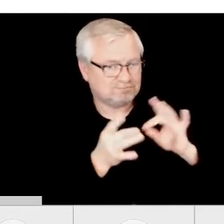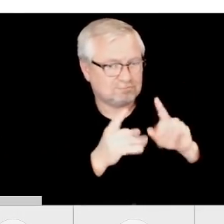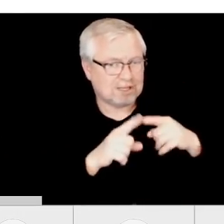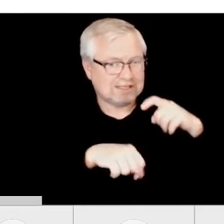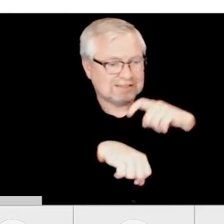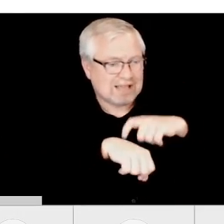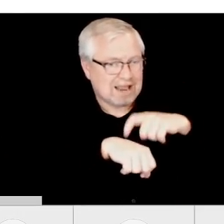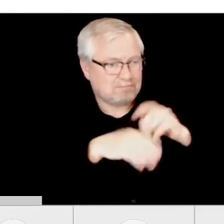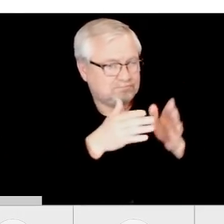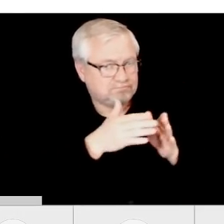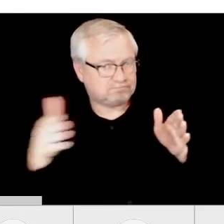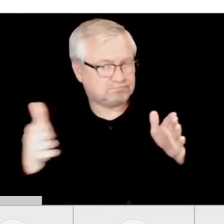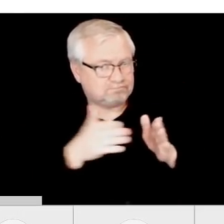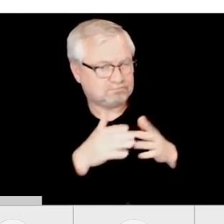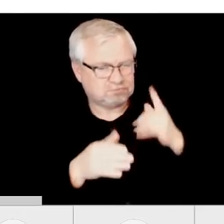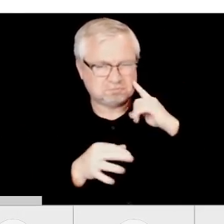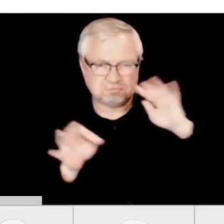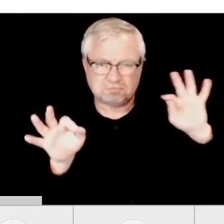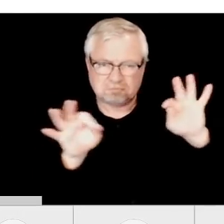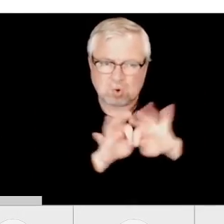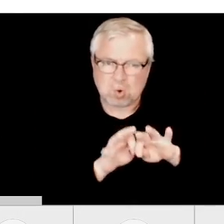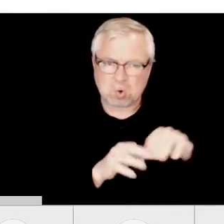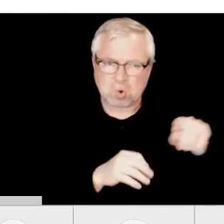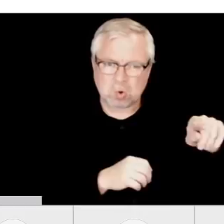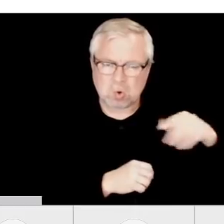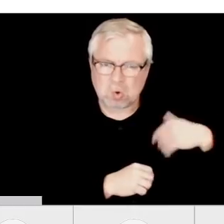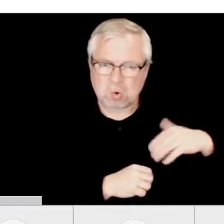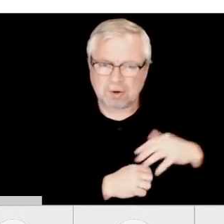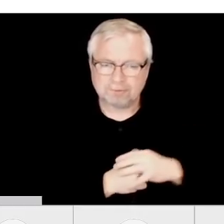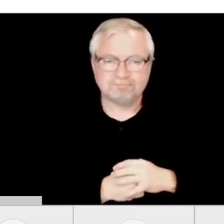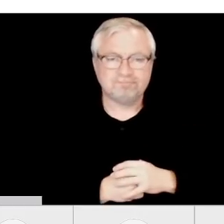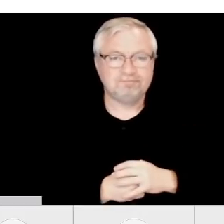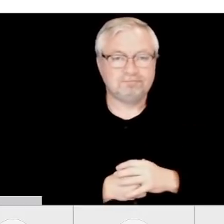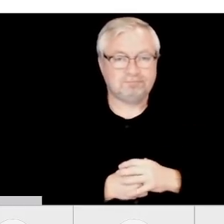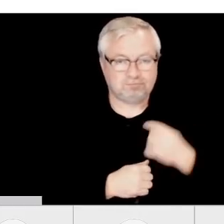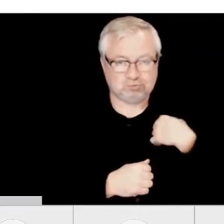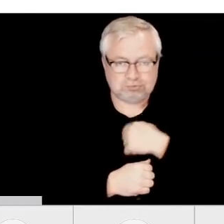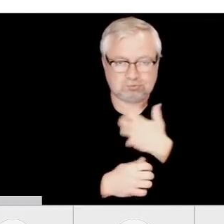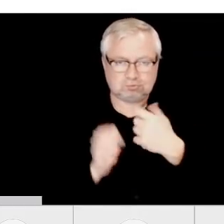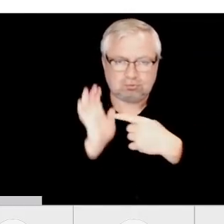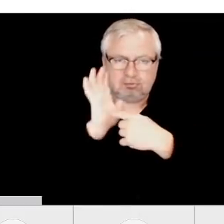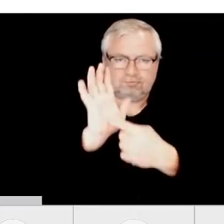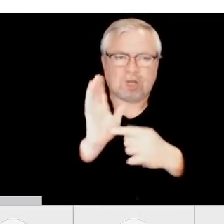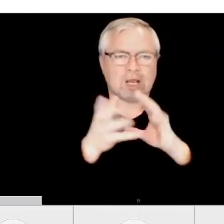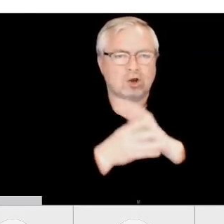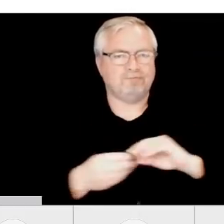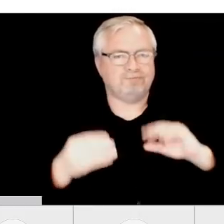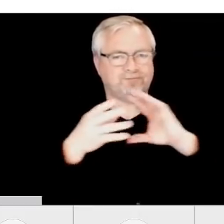important one. So we're operating, we're showing you scenarios based on the evidence that